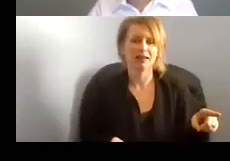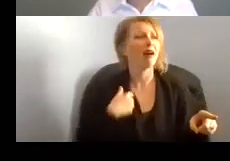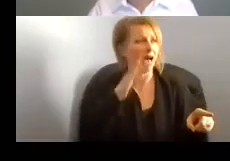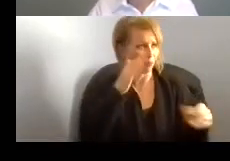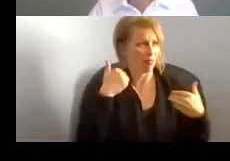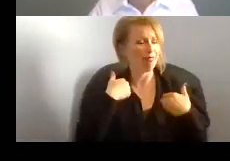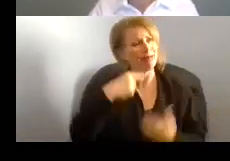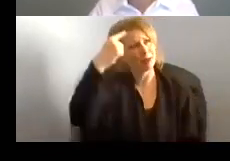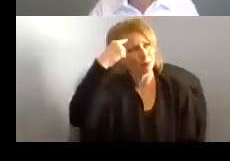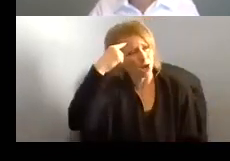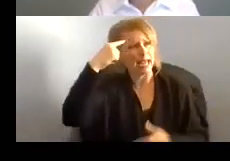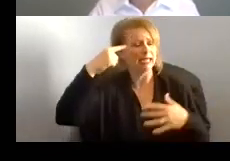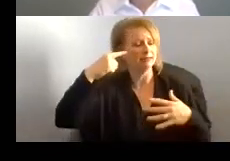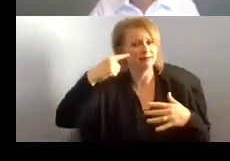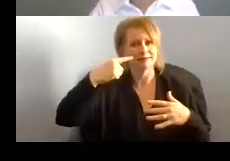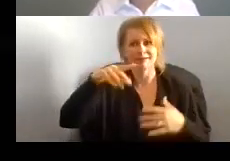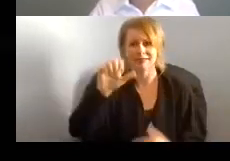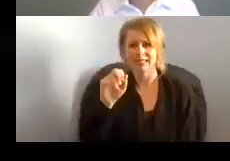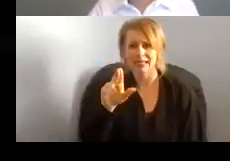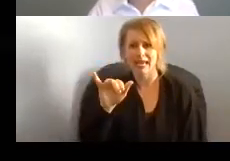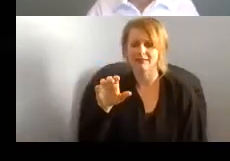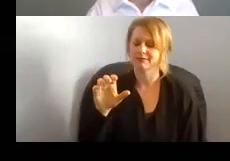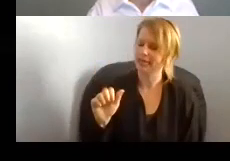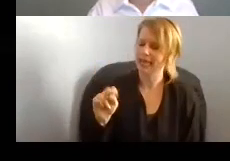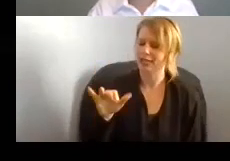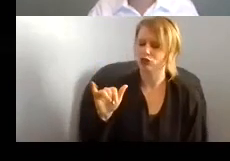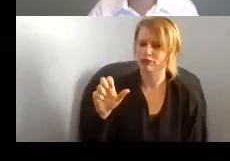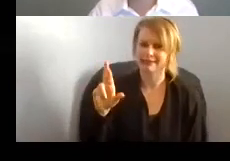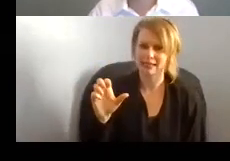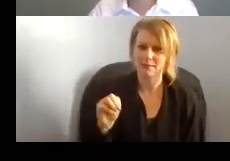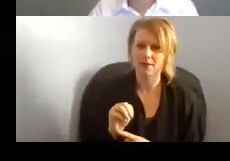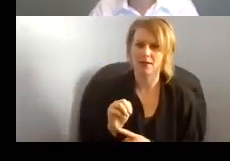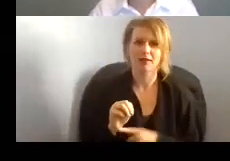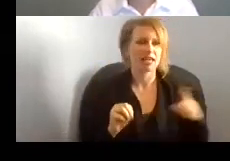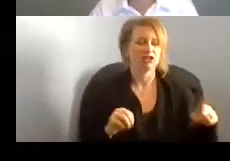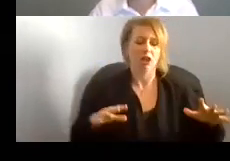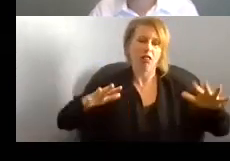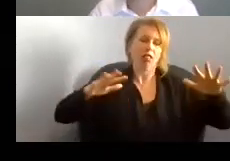And she started shaking. And the girl looked at me, and she said, this is my best friend. She doesn’t know that’s how my